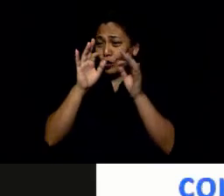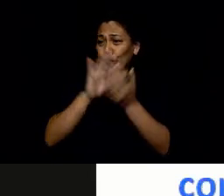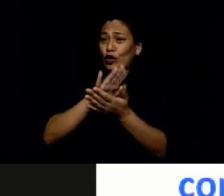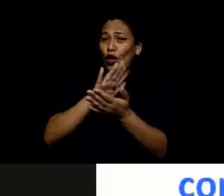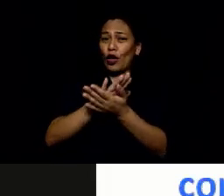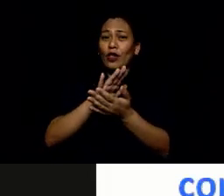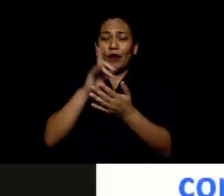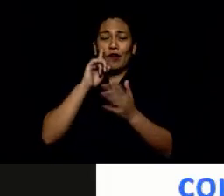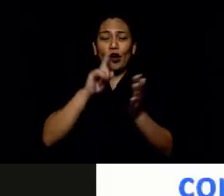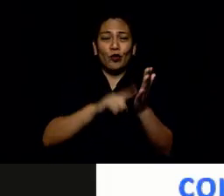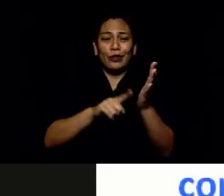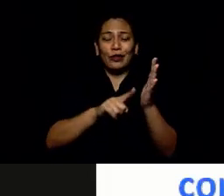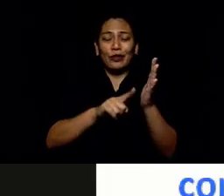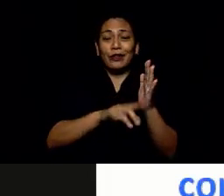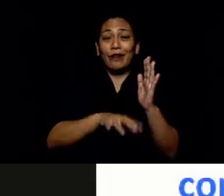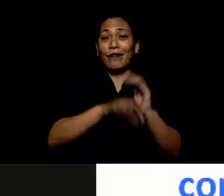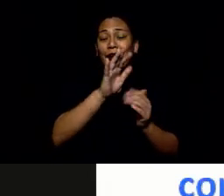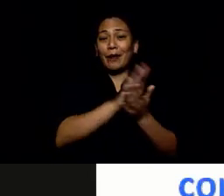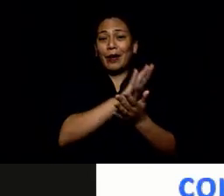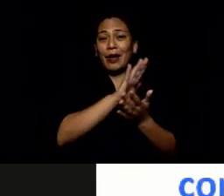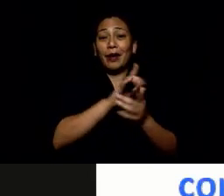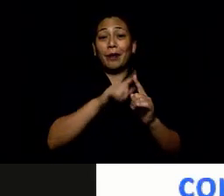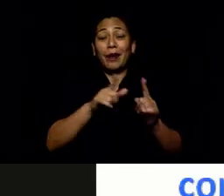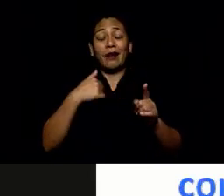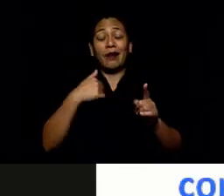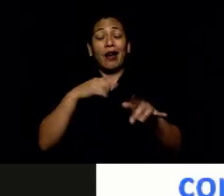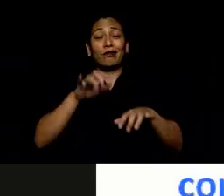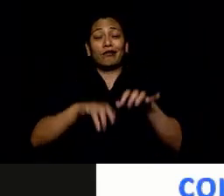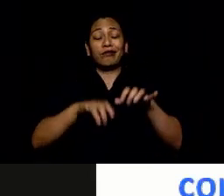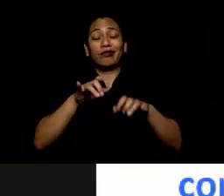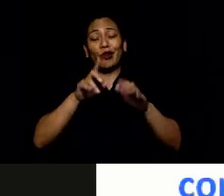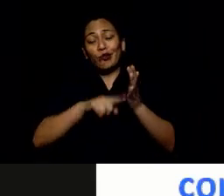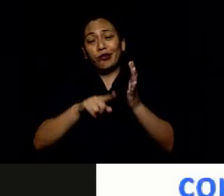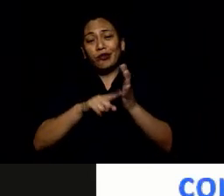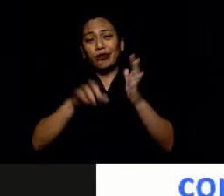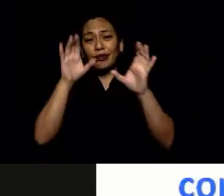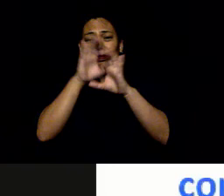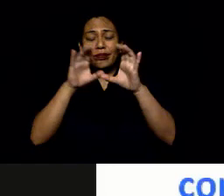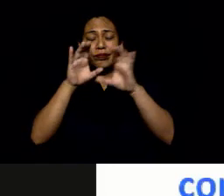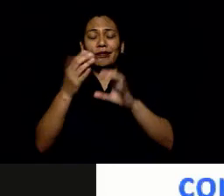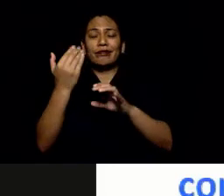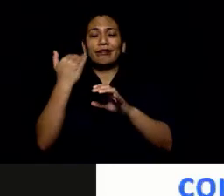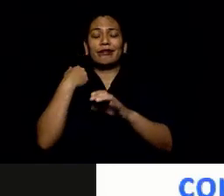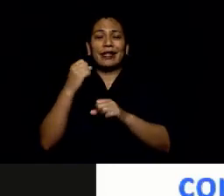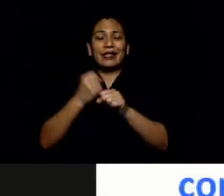But when I did this in 2015, I did this, uh, I looked up biophysical limits,